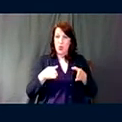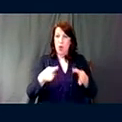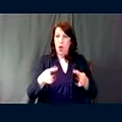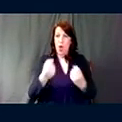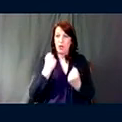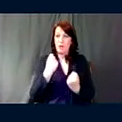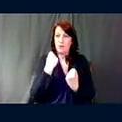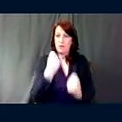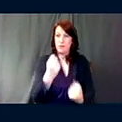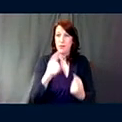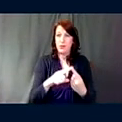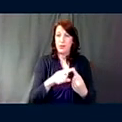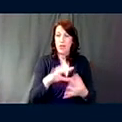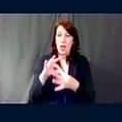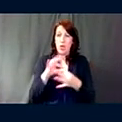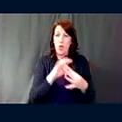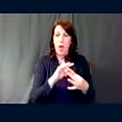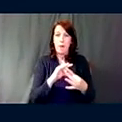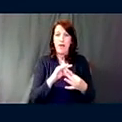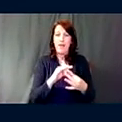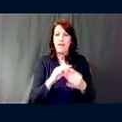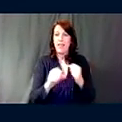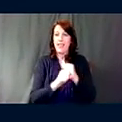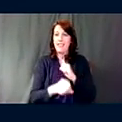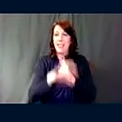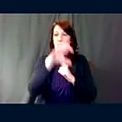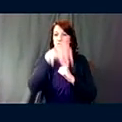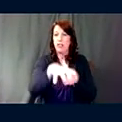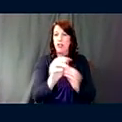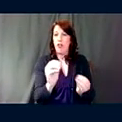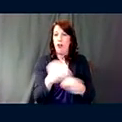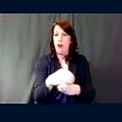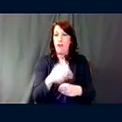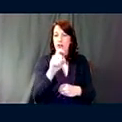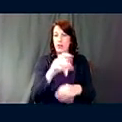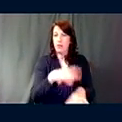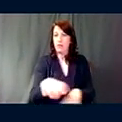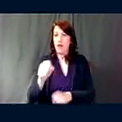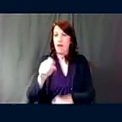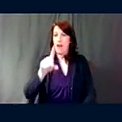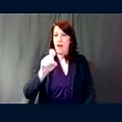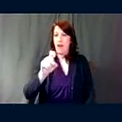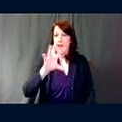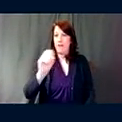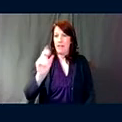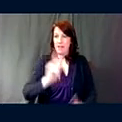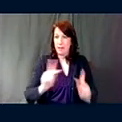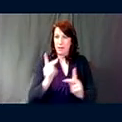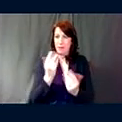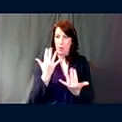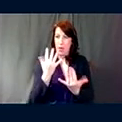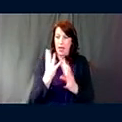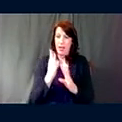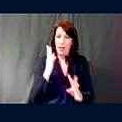THIS IS THE ROAD THAT WAS SUPPOSED TO TAKE US TO THE COOPERATIVE EXTENSION OFFICE WHERE WE WERE SUPPOSED TO HAVE